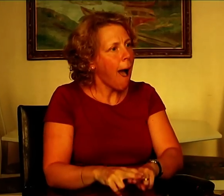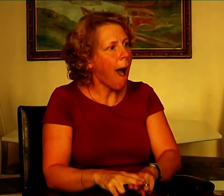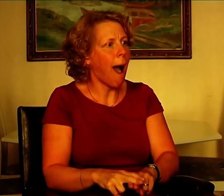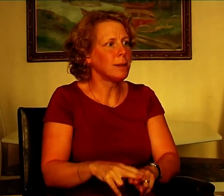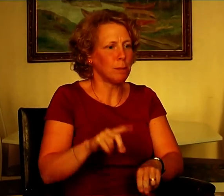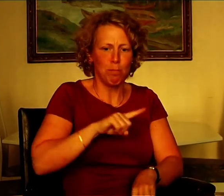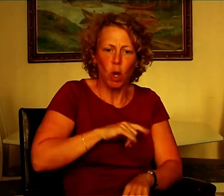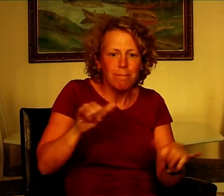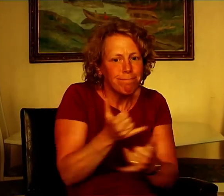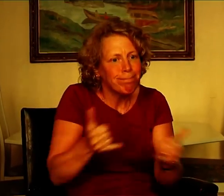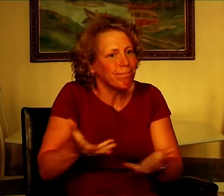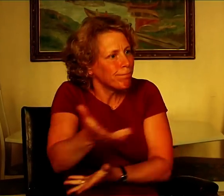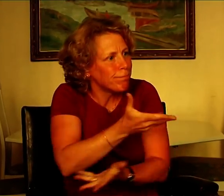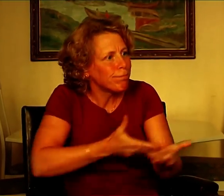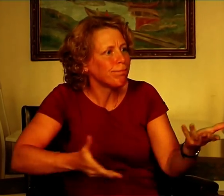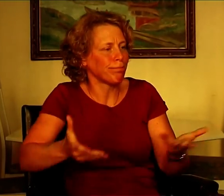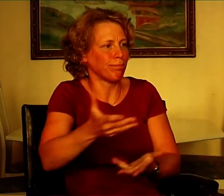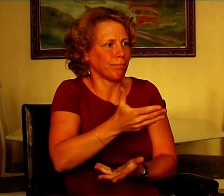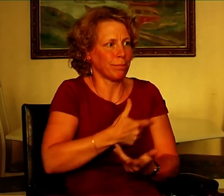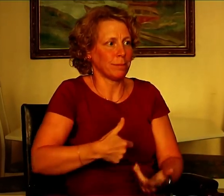place, a lot of partying and socializing.